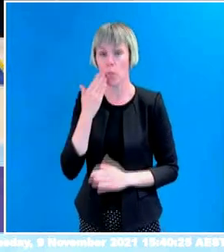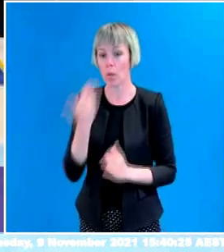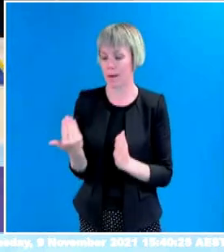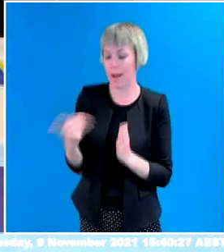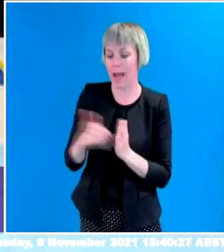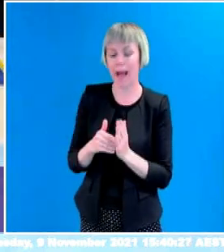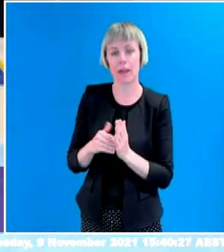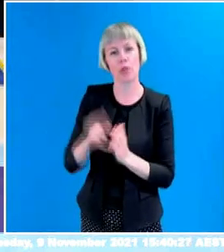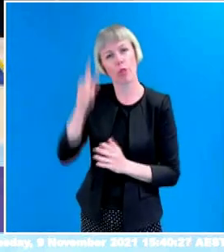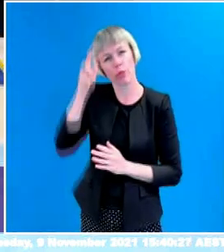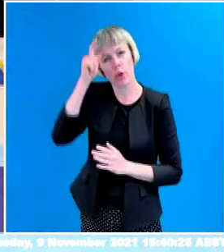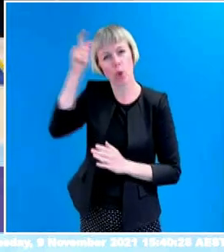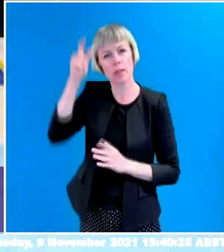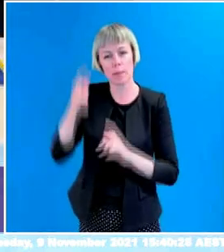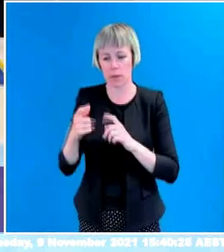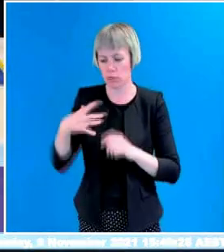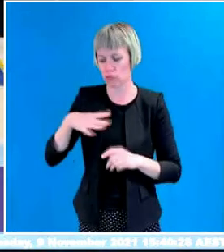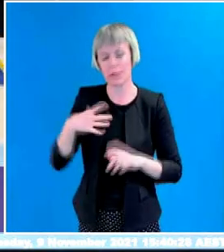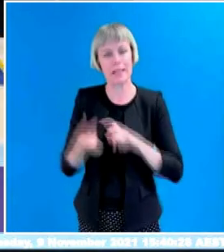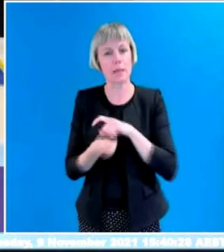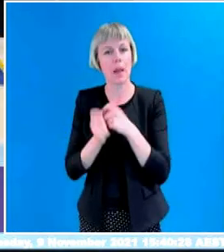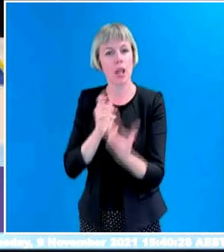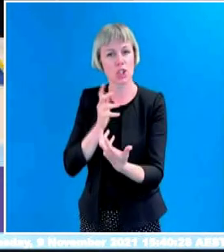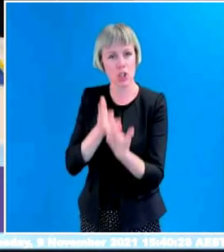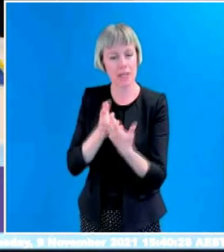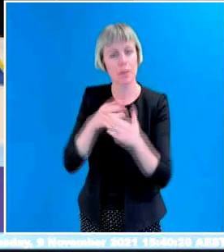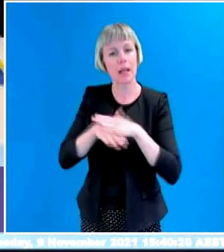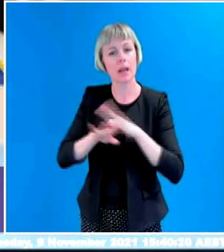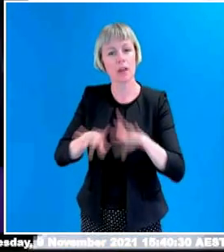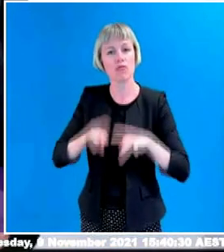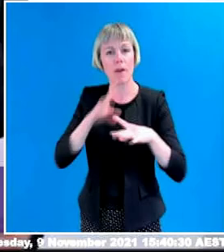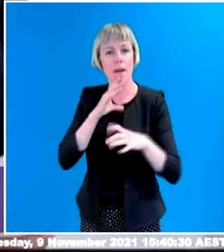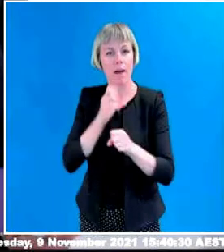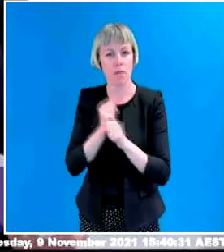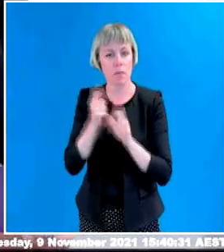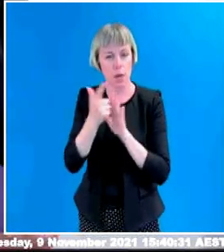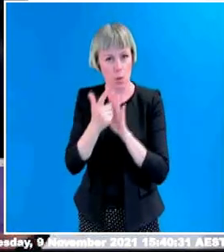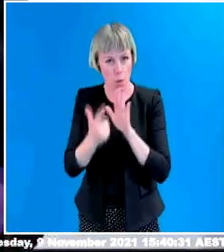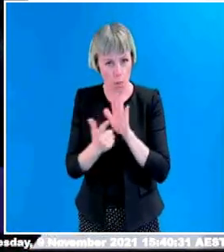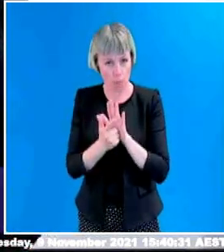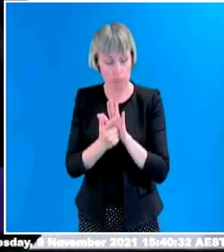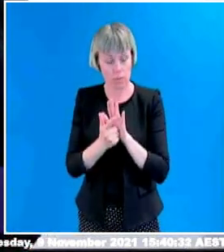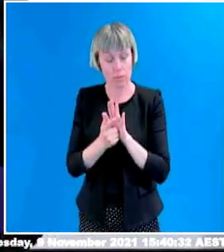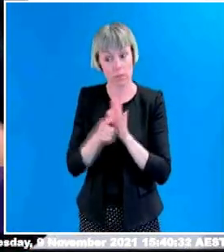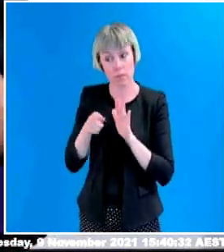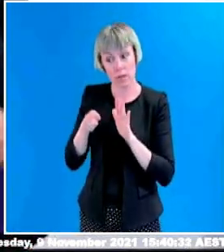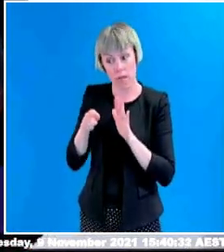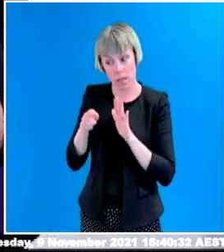So it was intended, wasn't it, to reflect the CRPD, the effect of